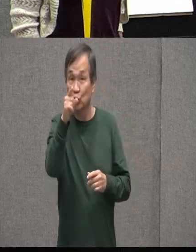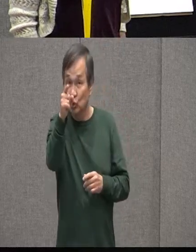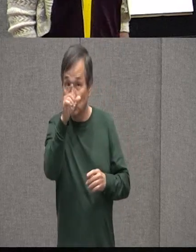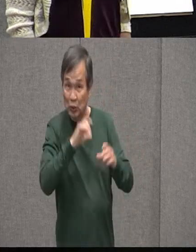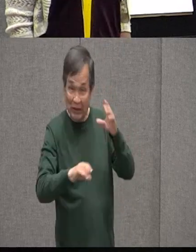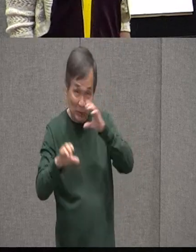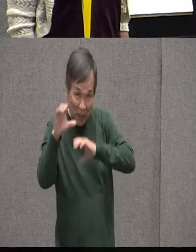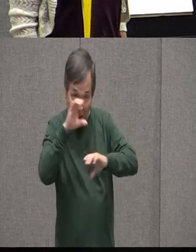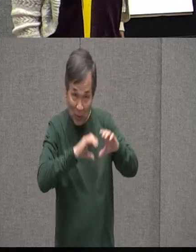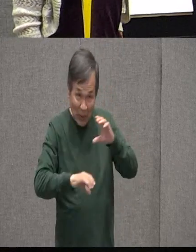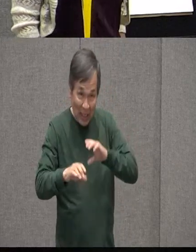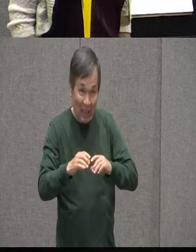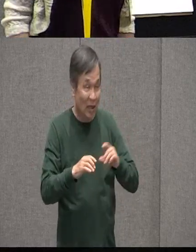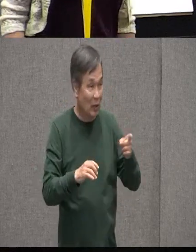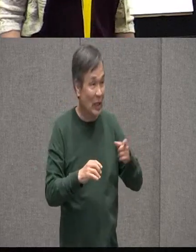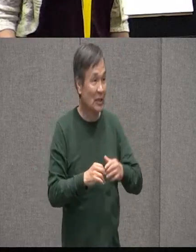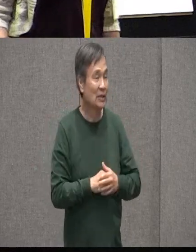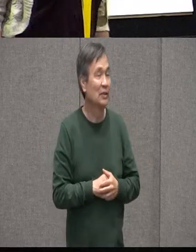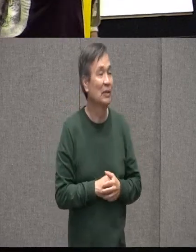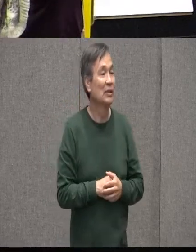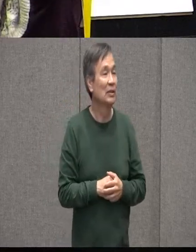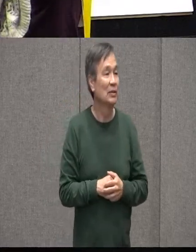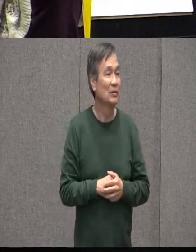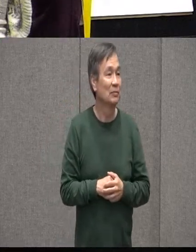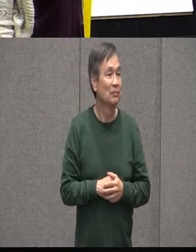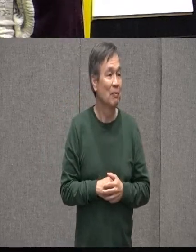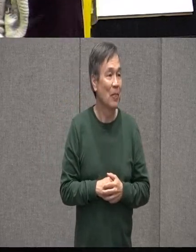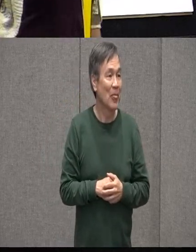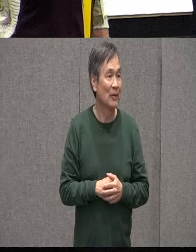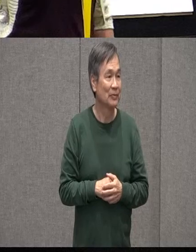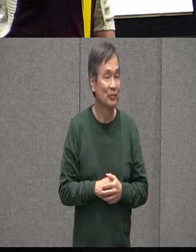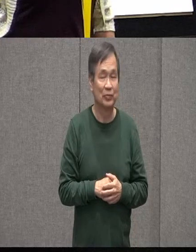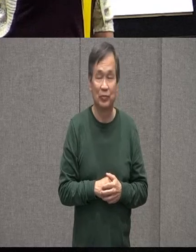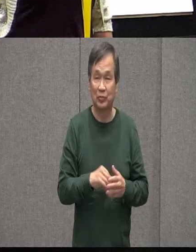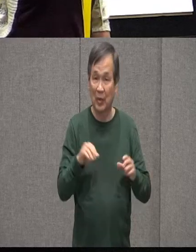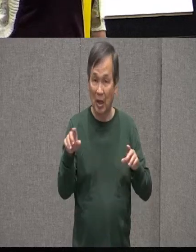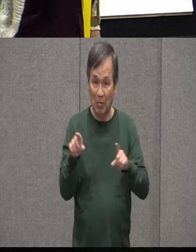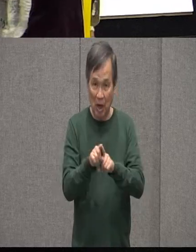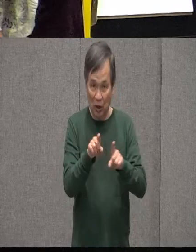So we could print with that. I'm also going to be doing a little bit of printing